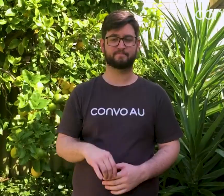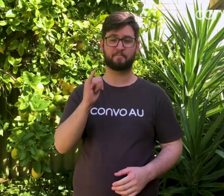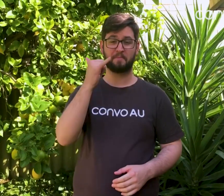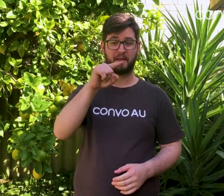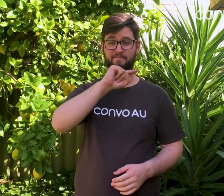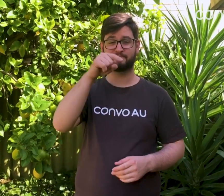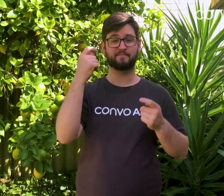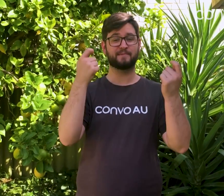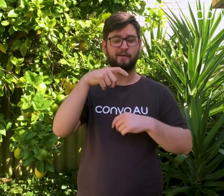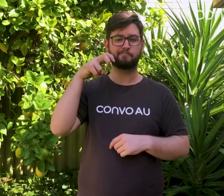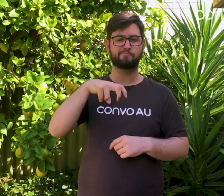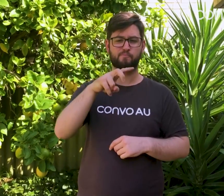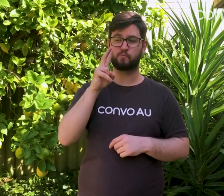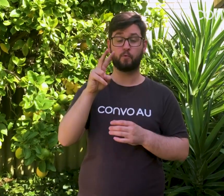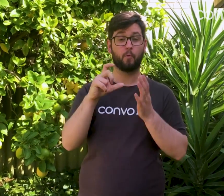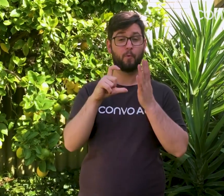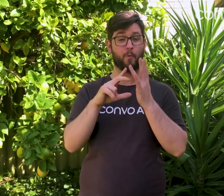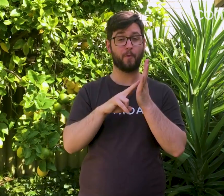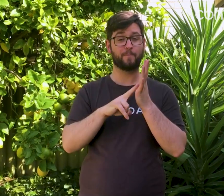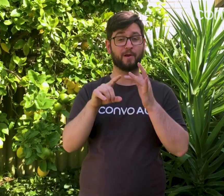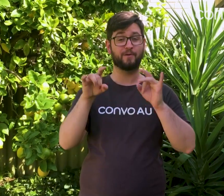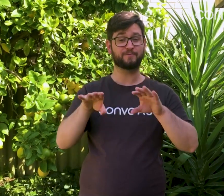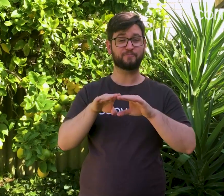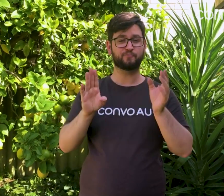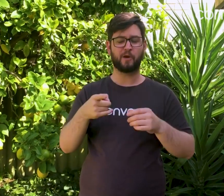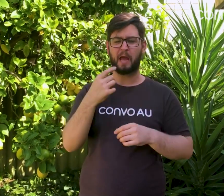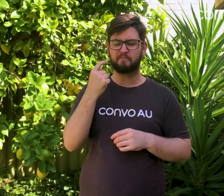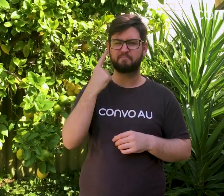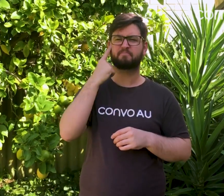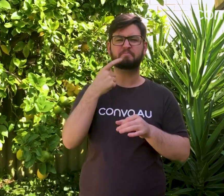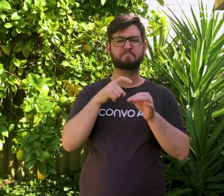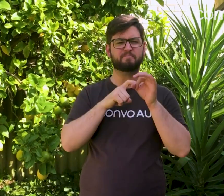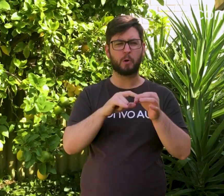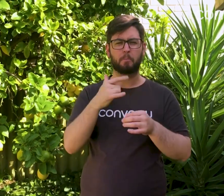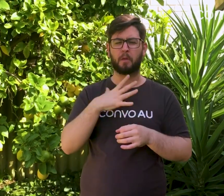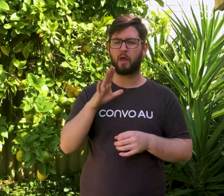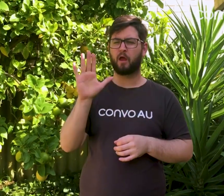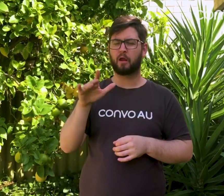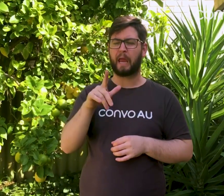If you're curious about our services or have any questions,